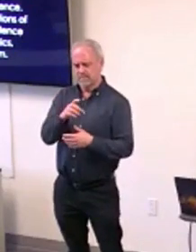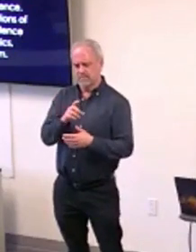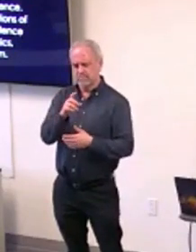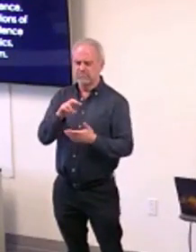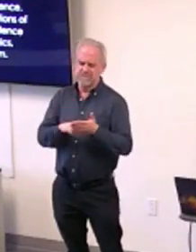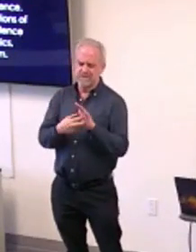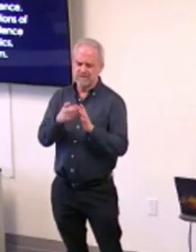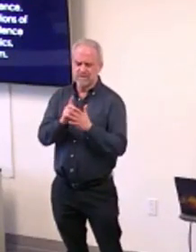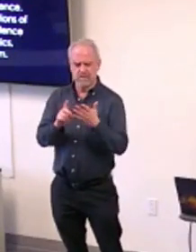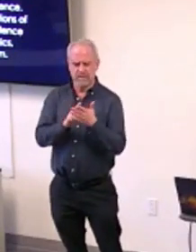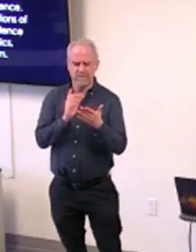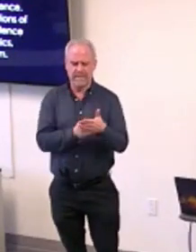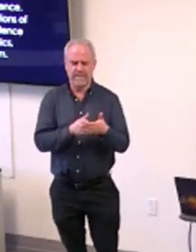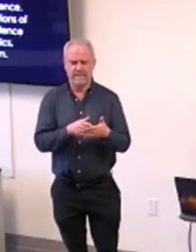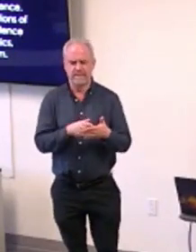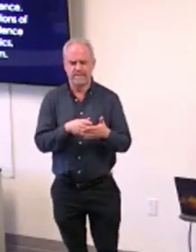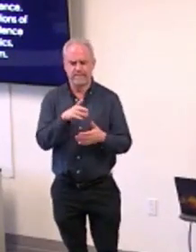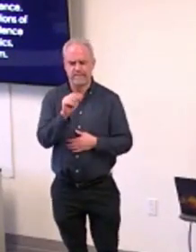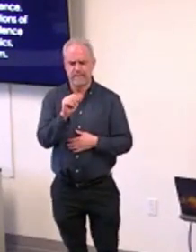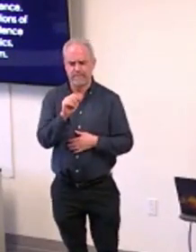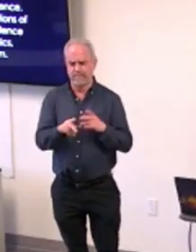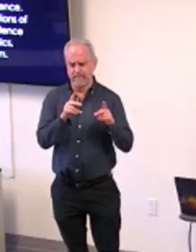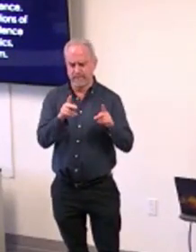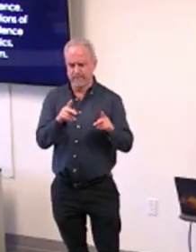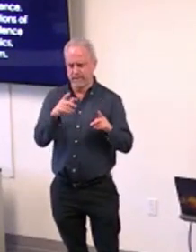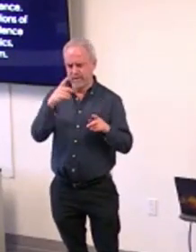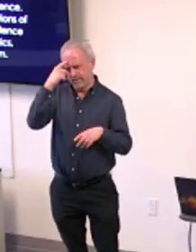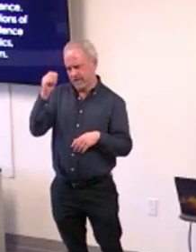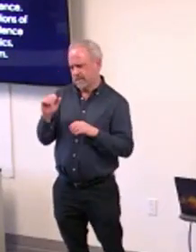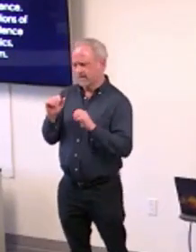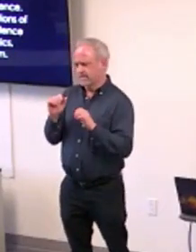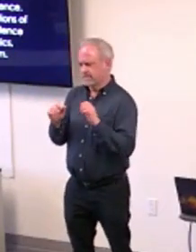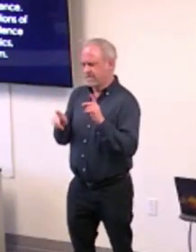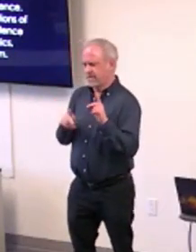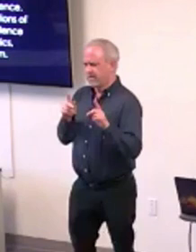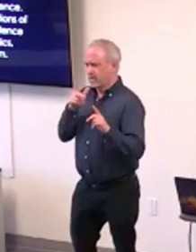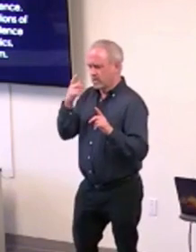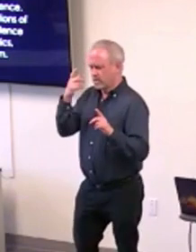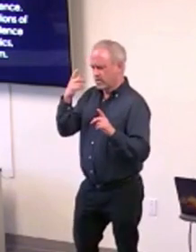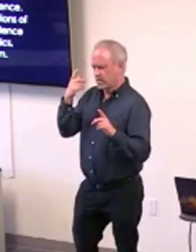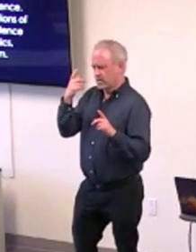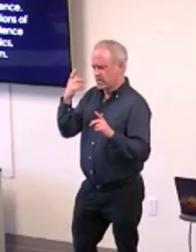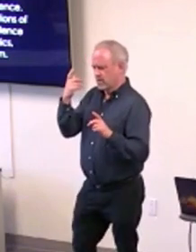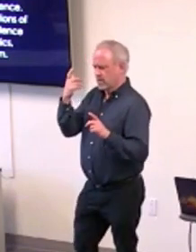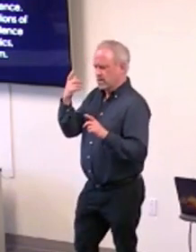And it's because ableds think that we are inferior. And that's partly true, right?